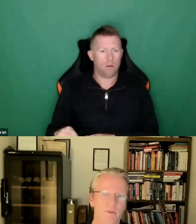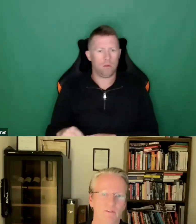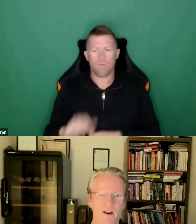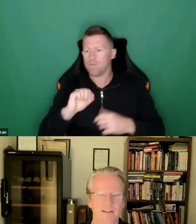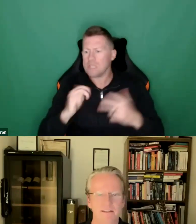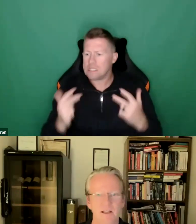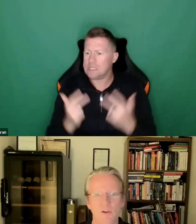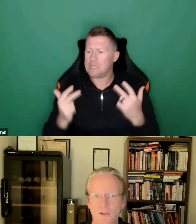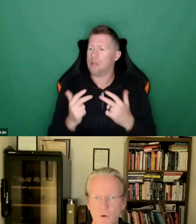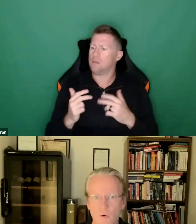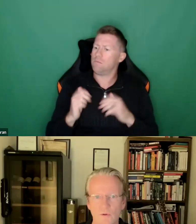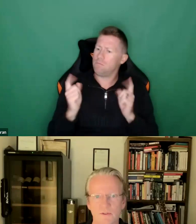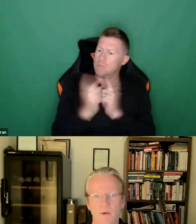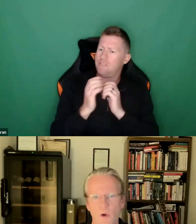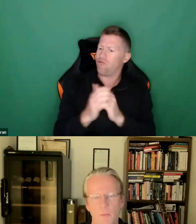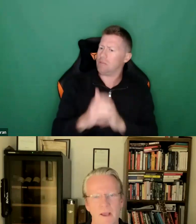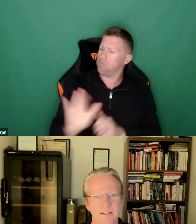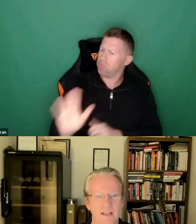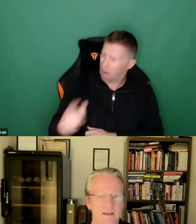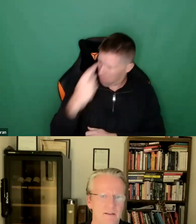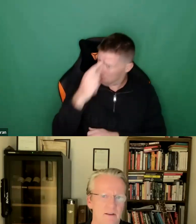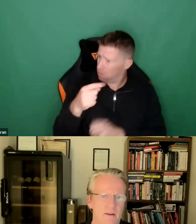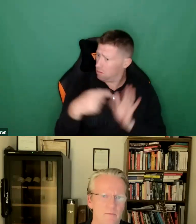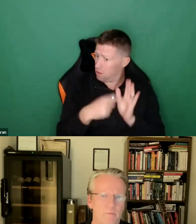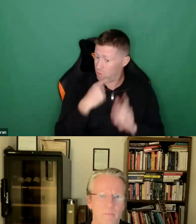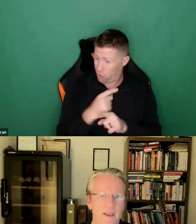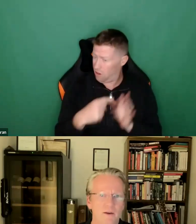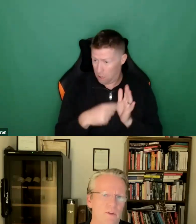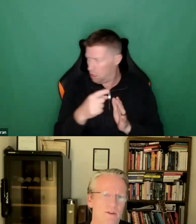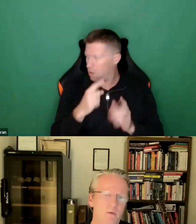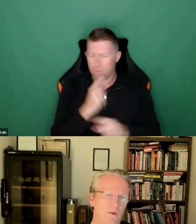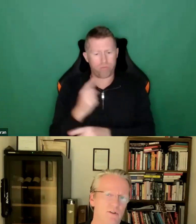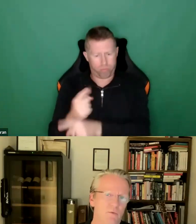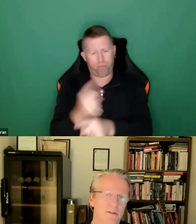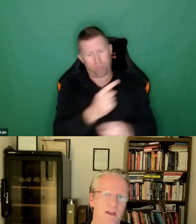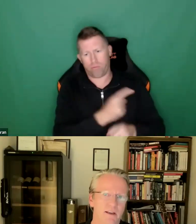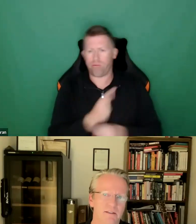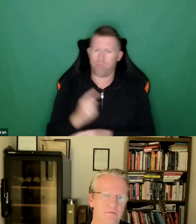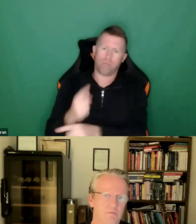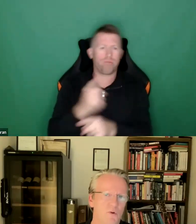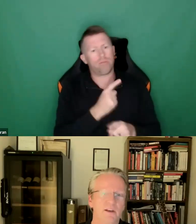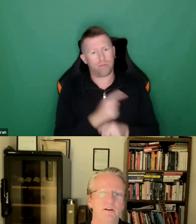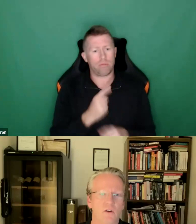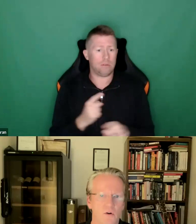money and resources, this is up to us now. Like Sharon was saying, good way to start this